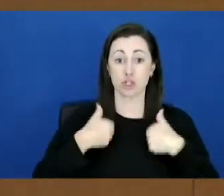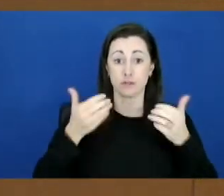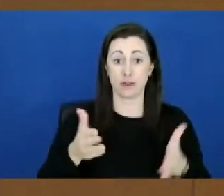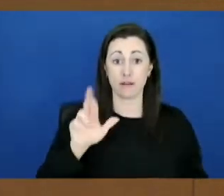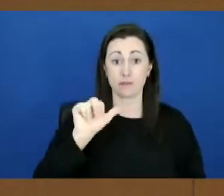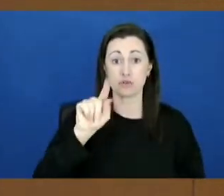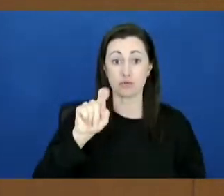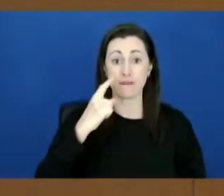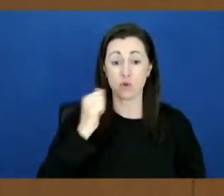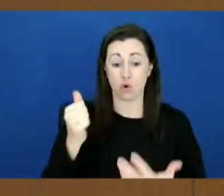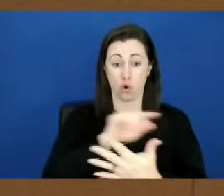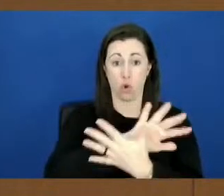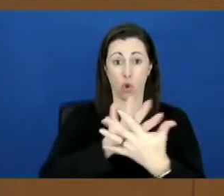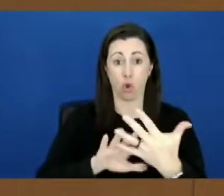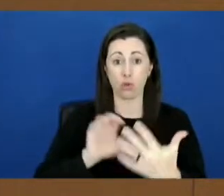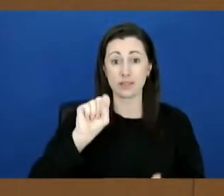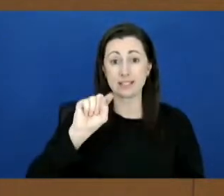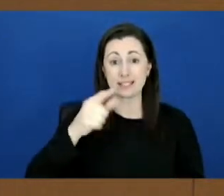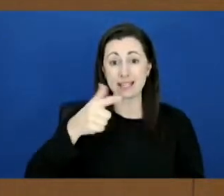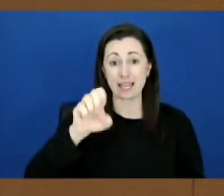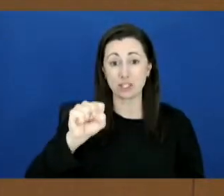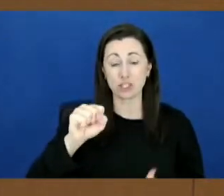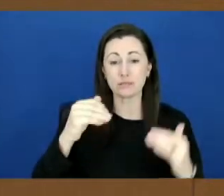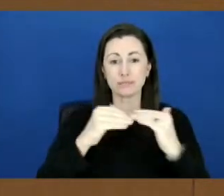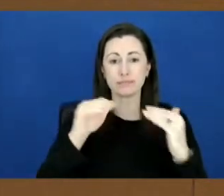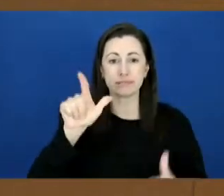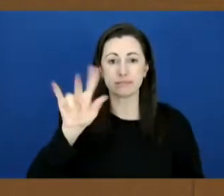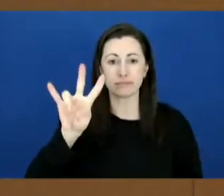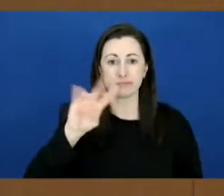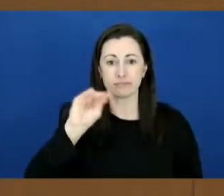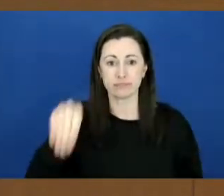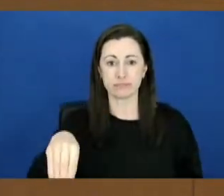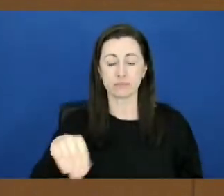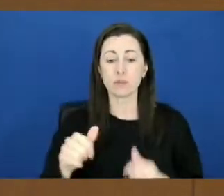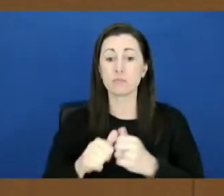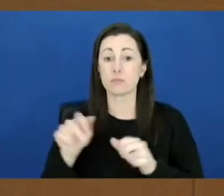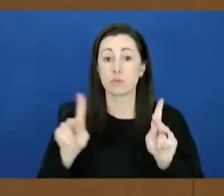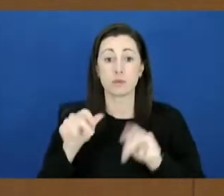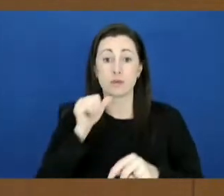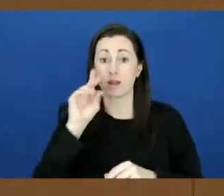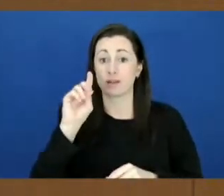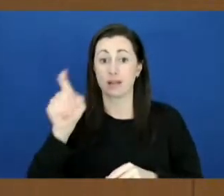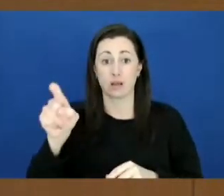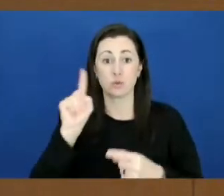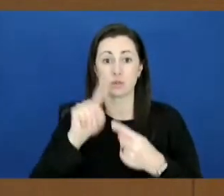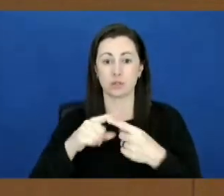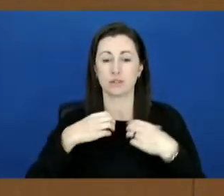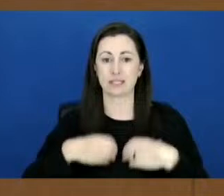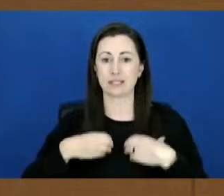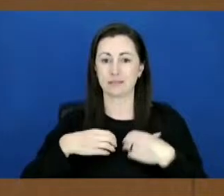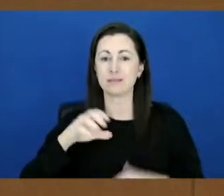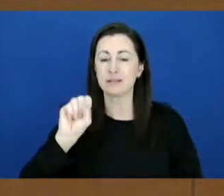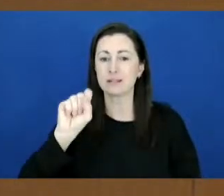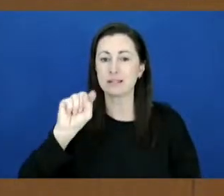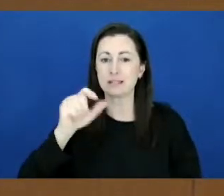FEDERAL FUNDING. THE FIVE-YEAR SURVIVAL RATE